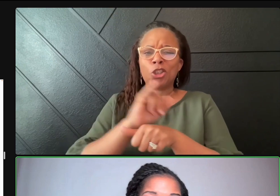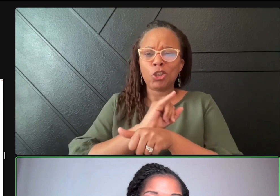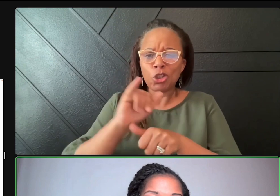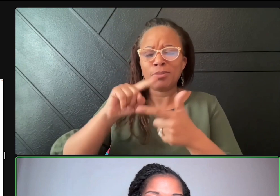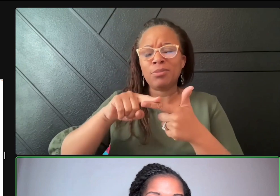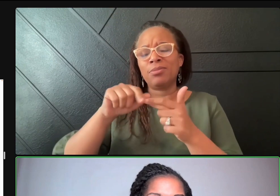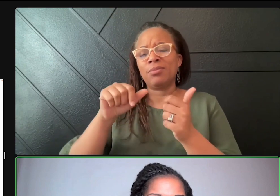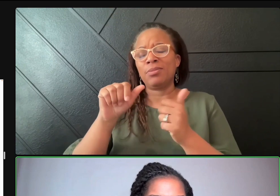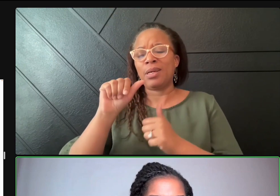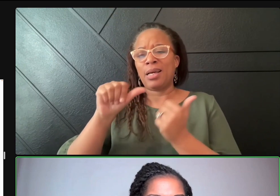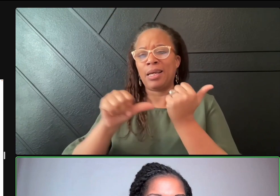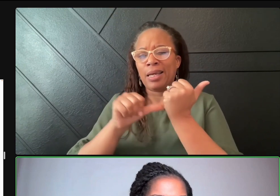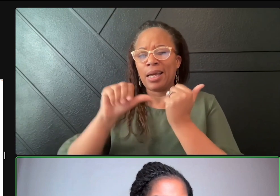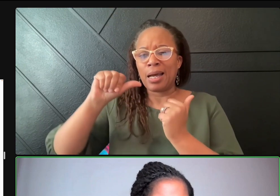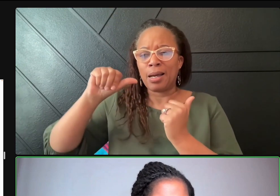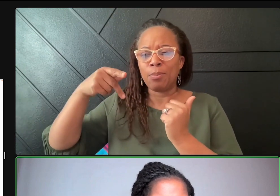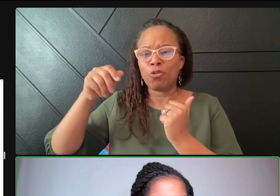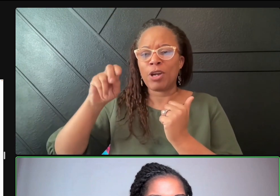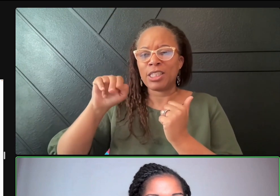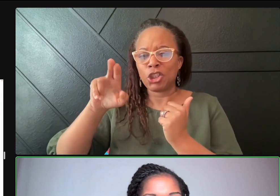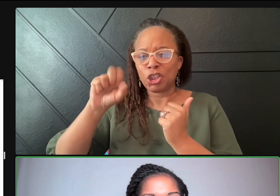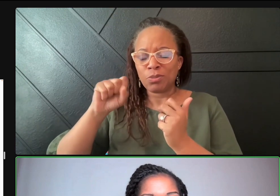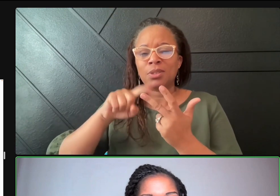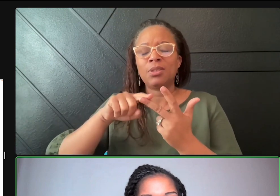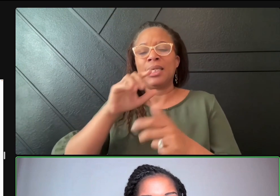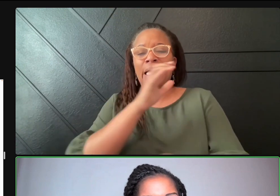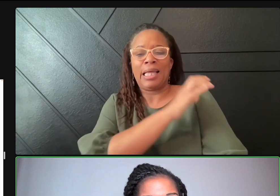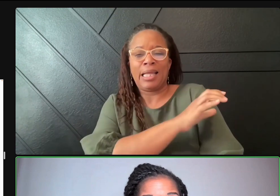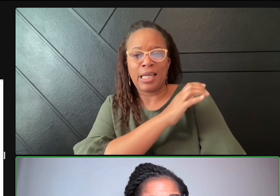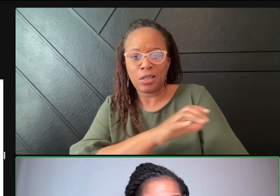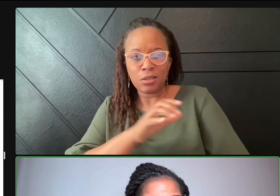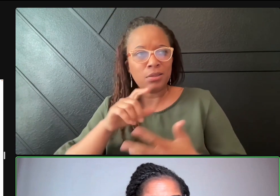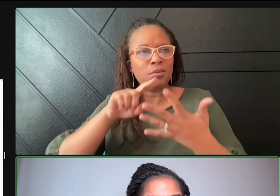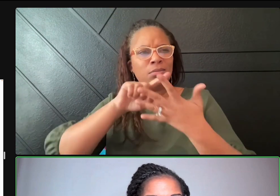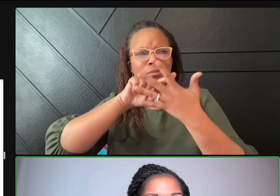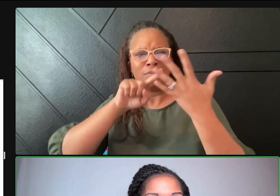Each of those opportunities, internships, apprenticeships,